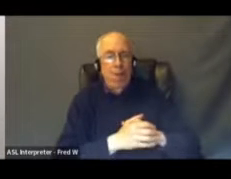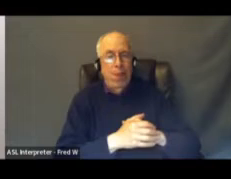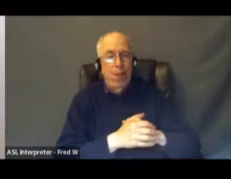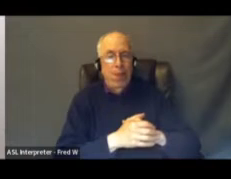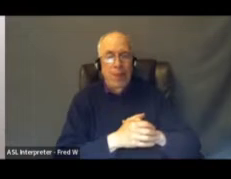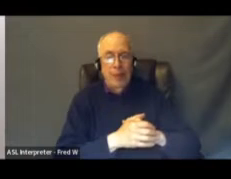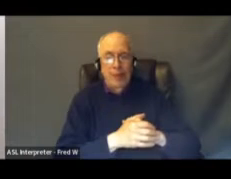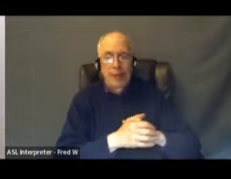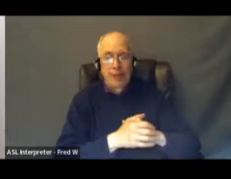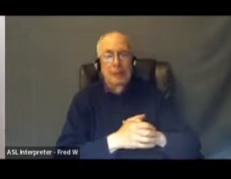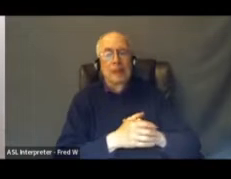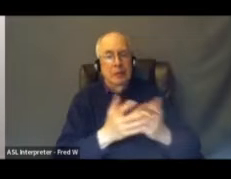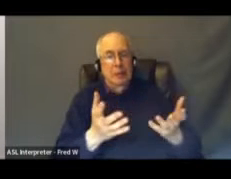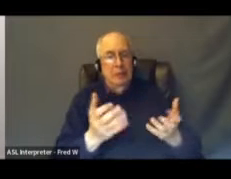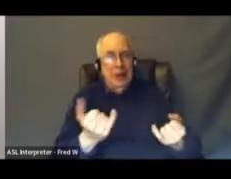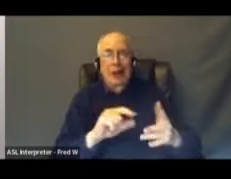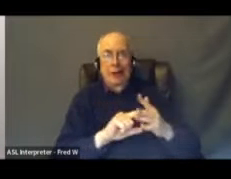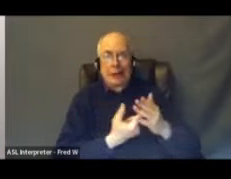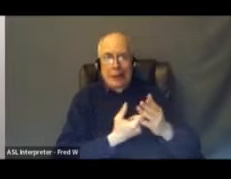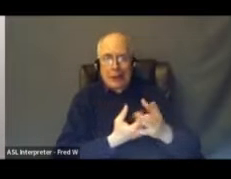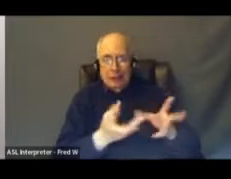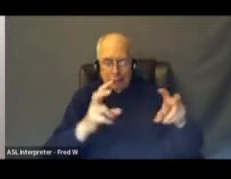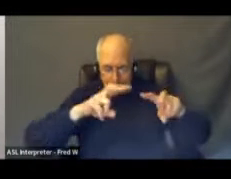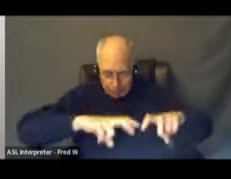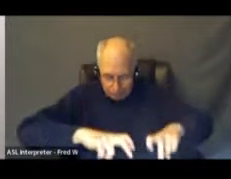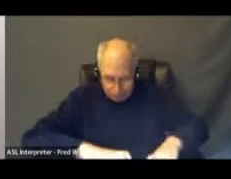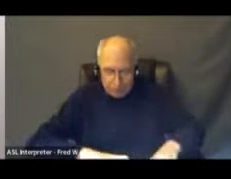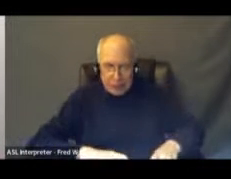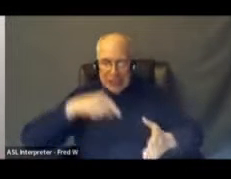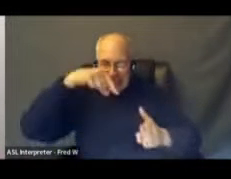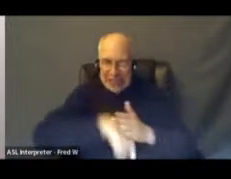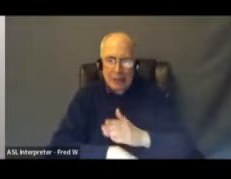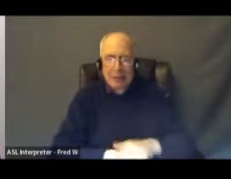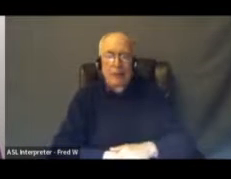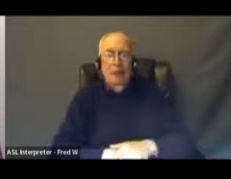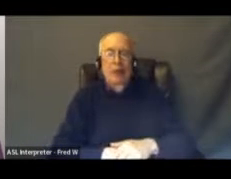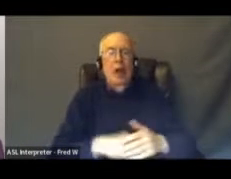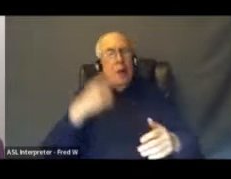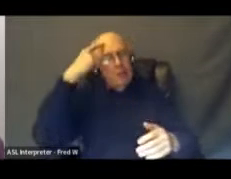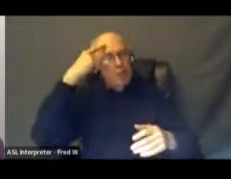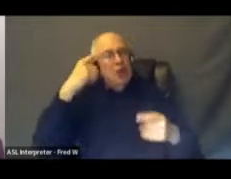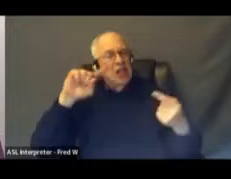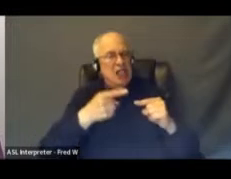All right, we're gonna start getting into the heart of things. This is the brain injury protocol in Colorado to screen